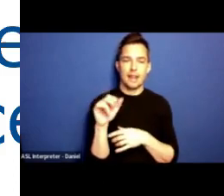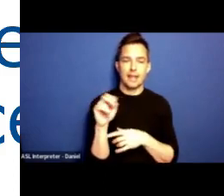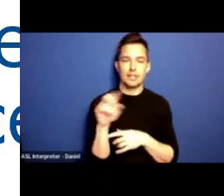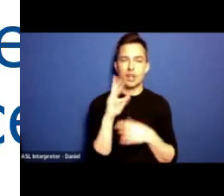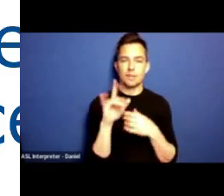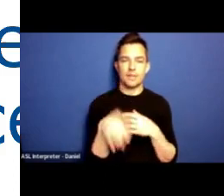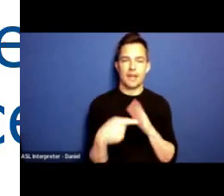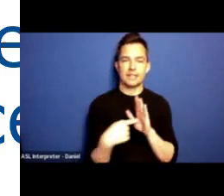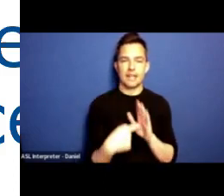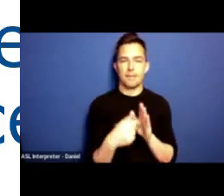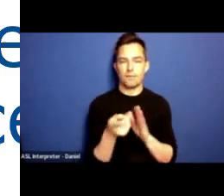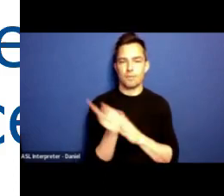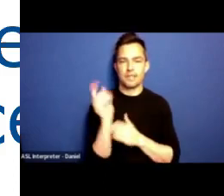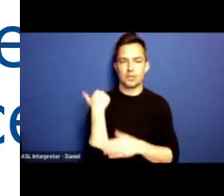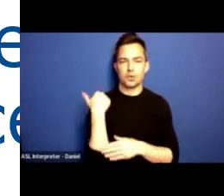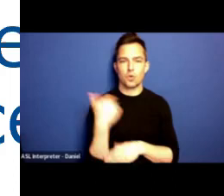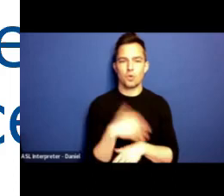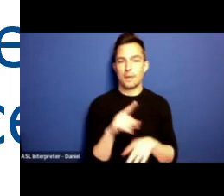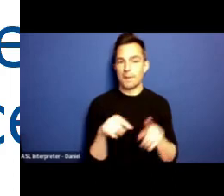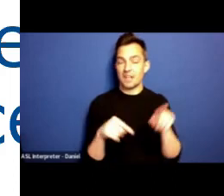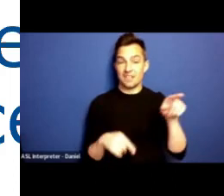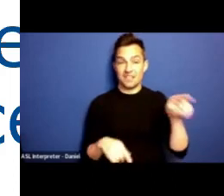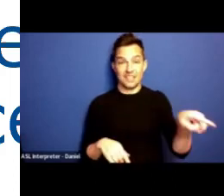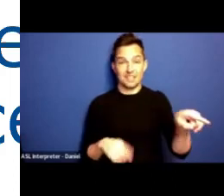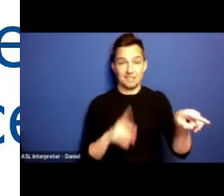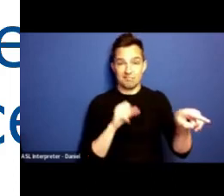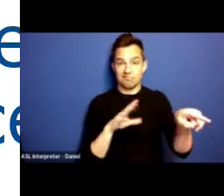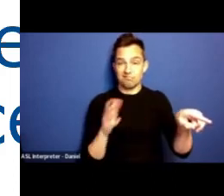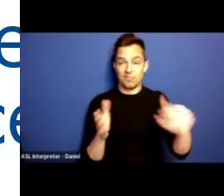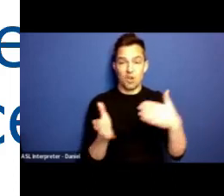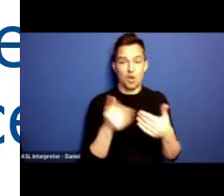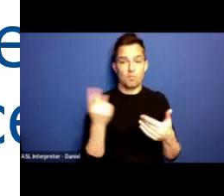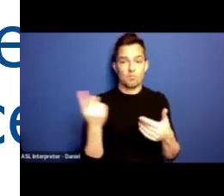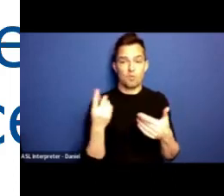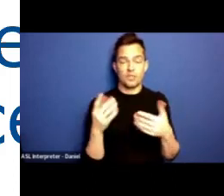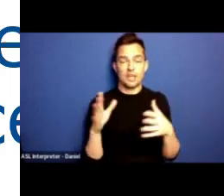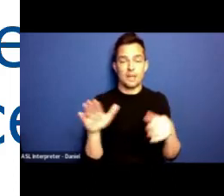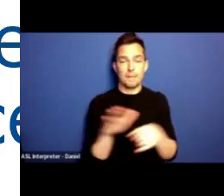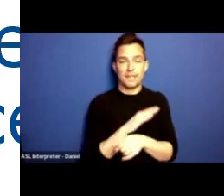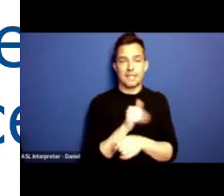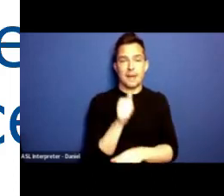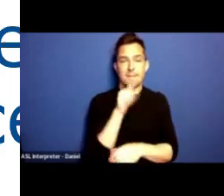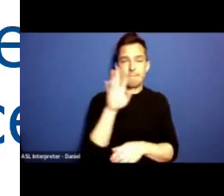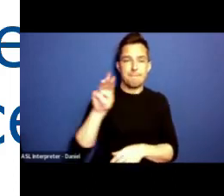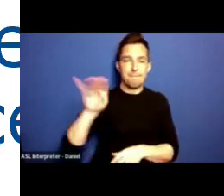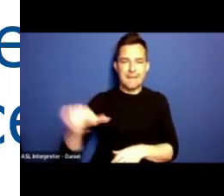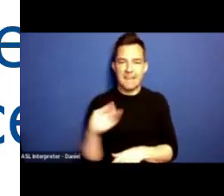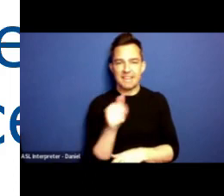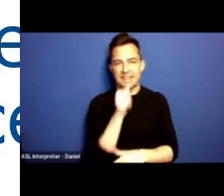minutes ago. But this is actually almost always a complete myth. And finally, there may be confusion about